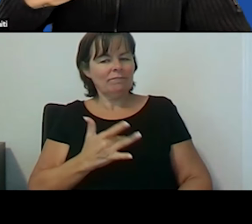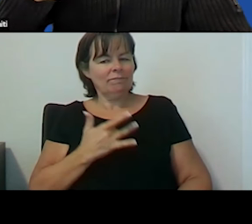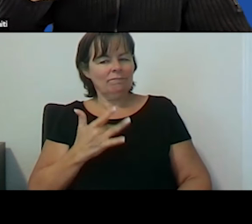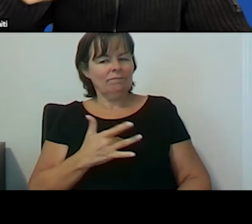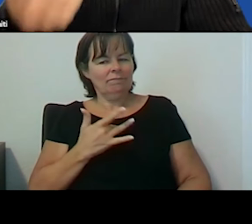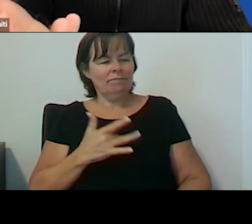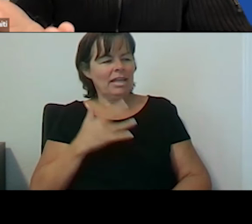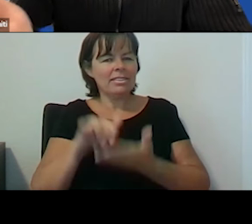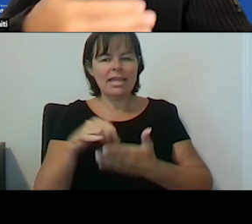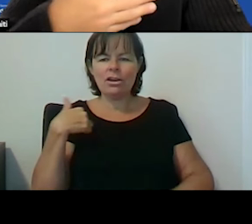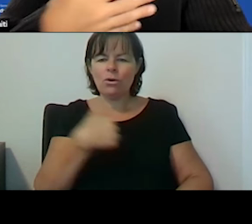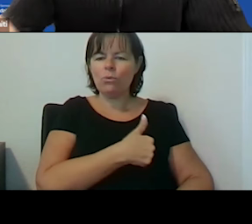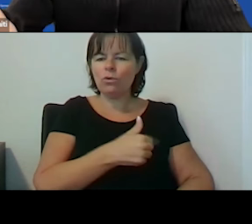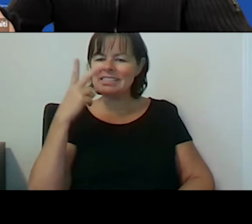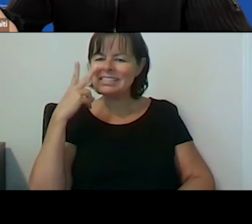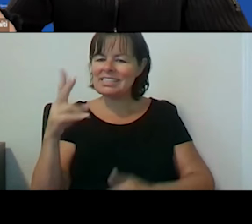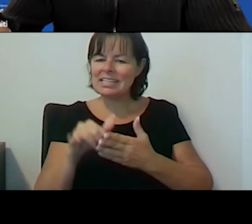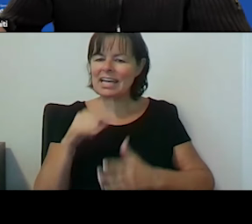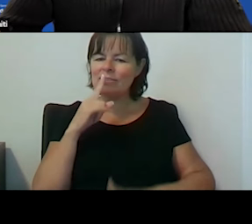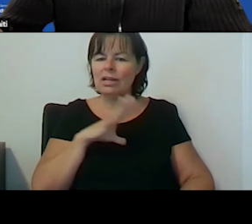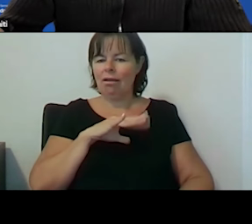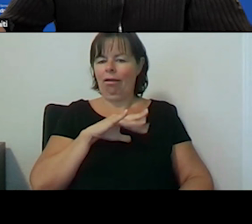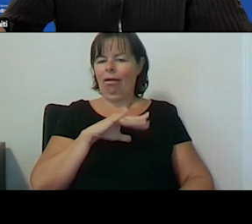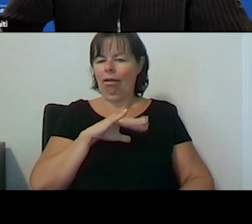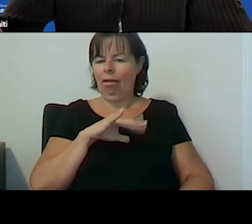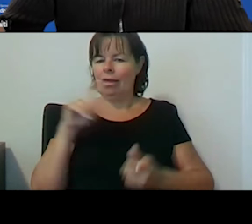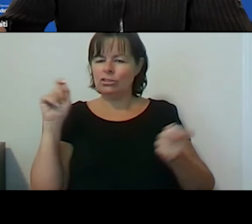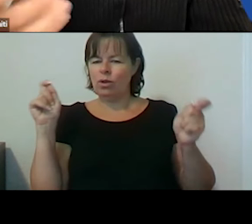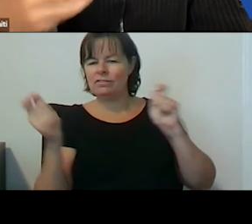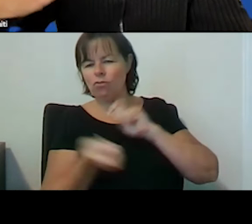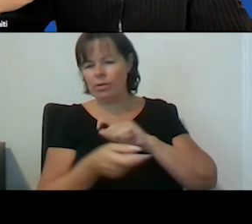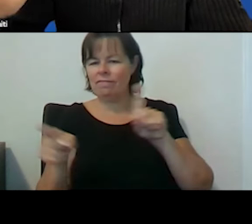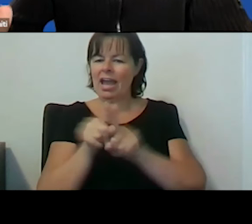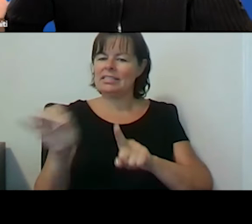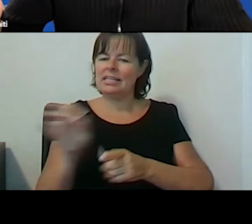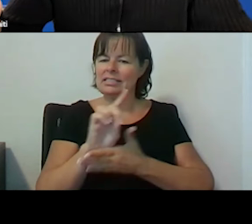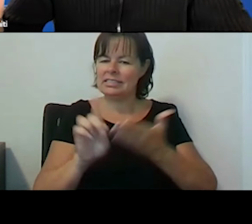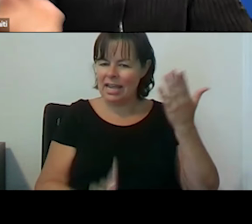we're seeing that is absolutely transformative as a designer i talk about making a difference right